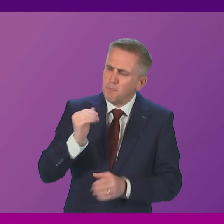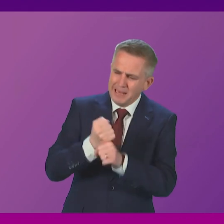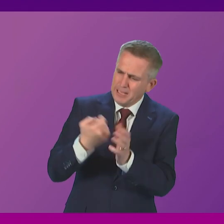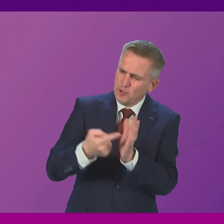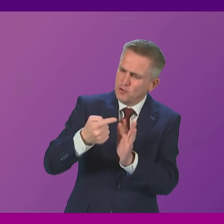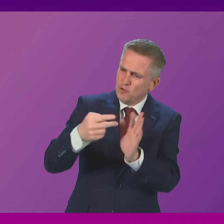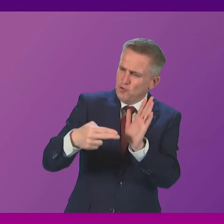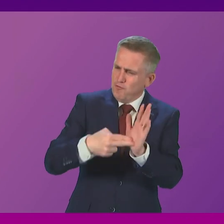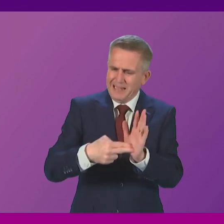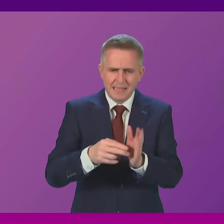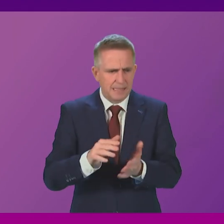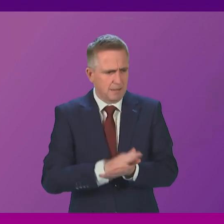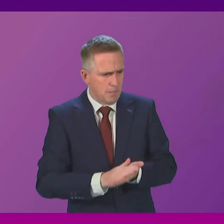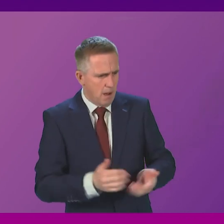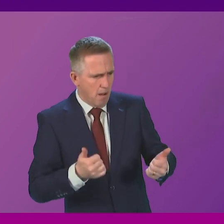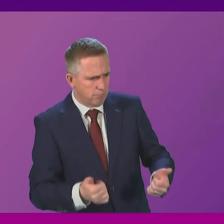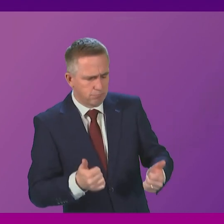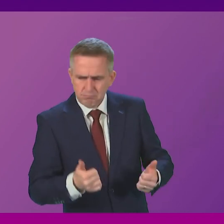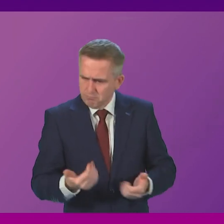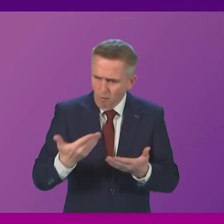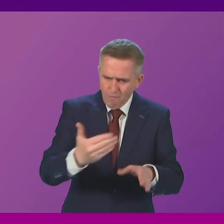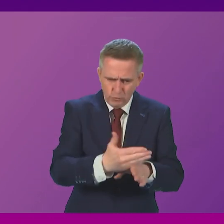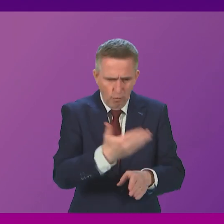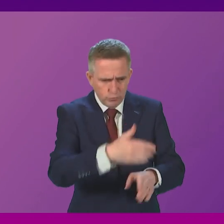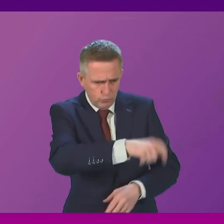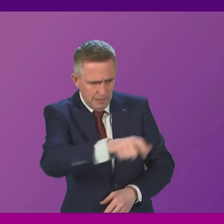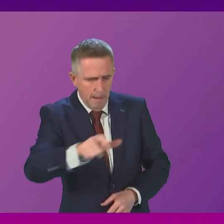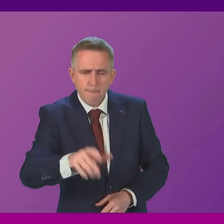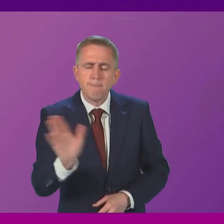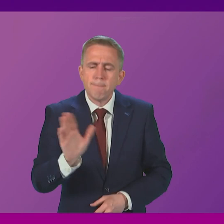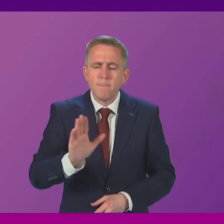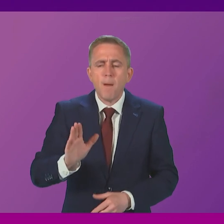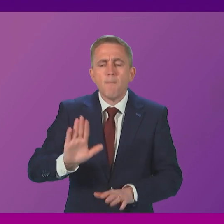Government in return for ministerial jobs but is about delivering actual green jobs